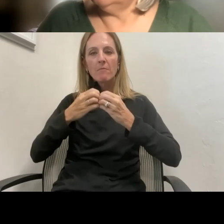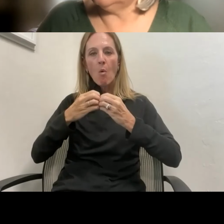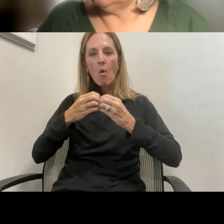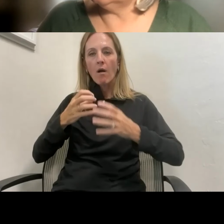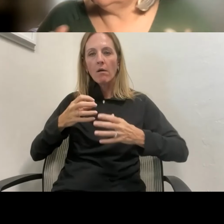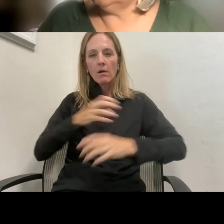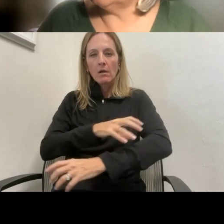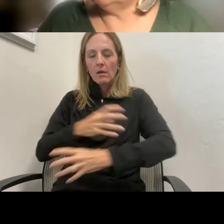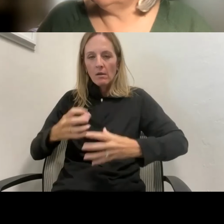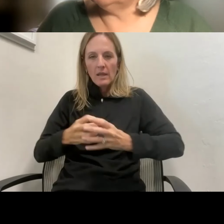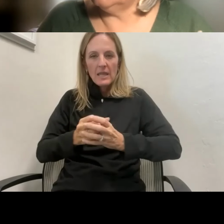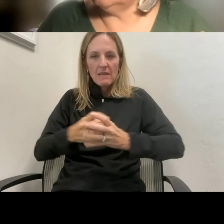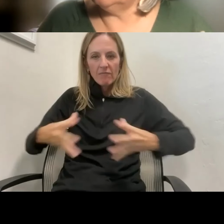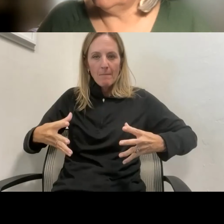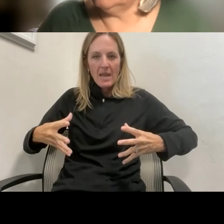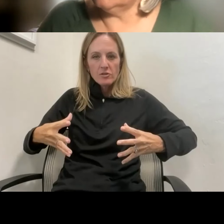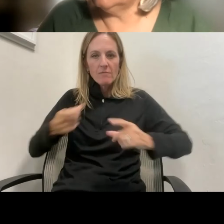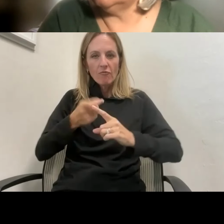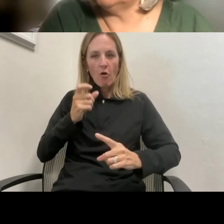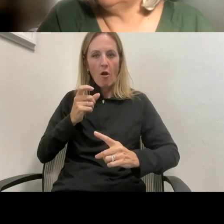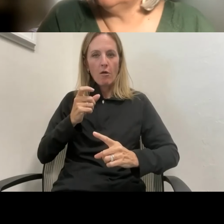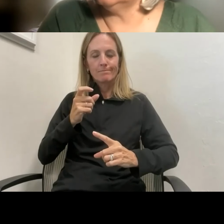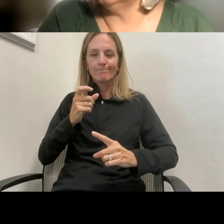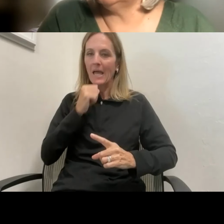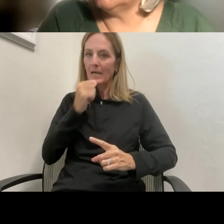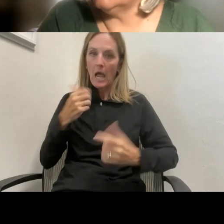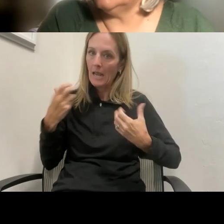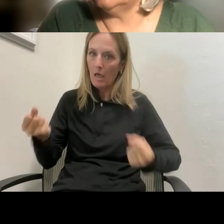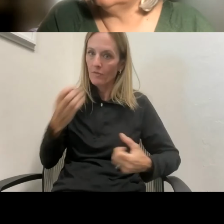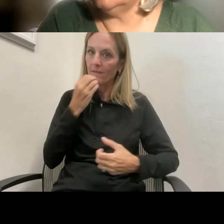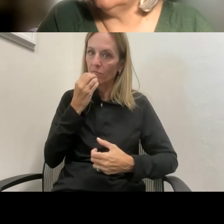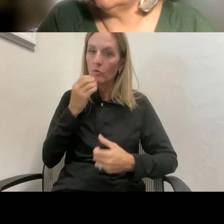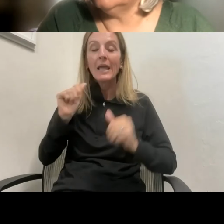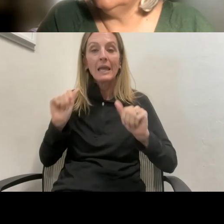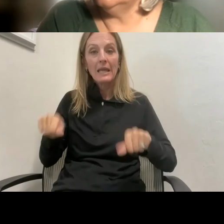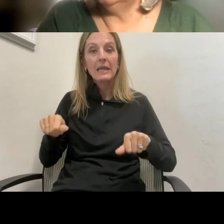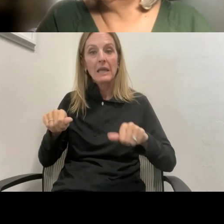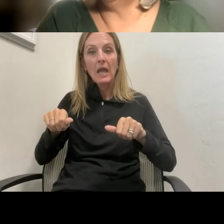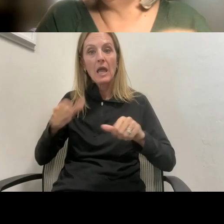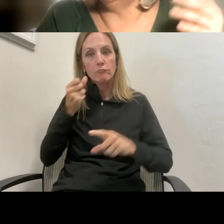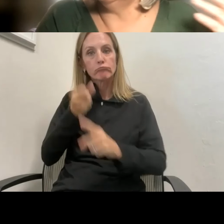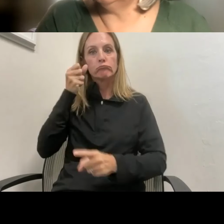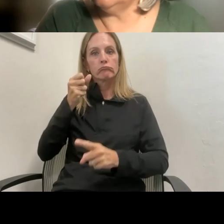that actually helps that could actually promote depression and anxiety. So when we're on the land